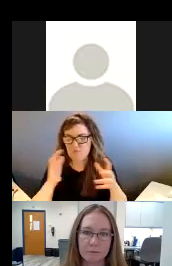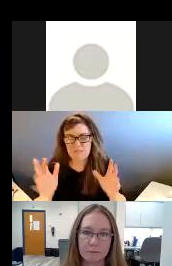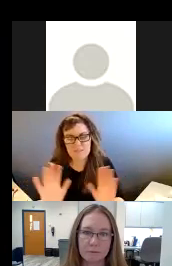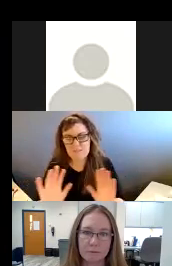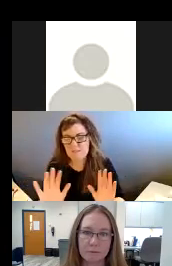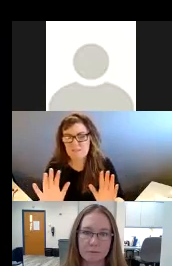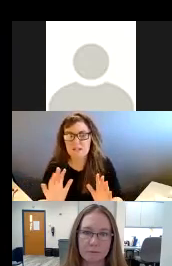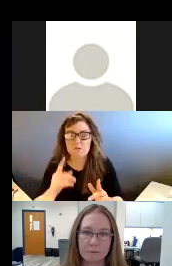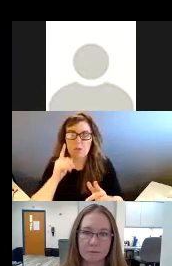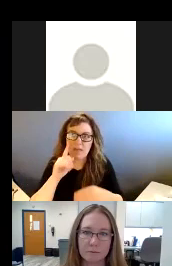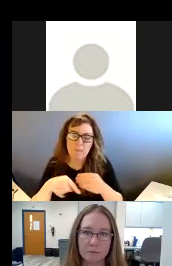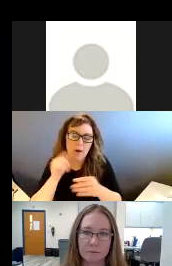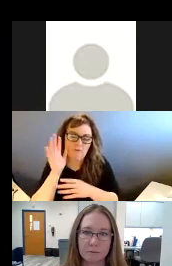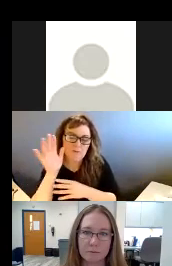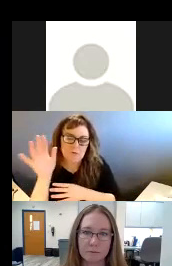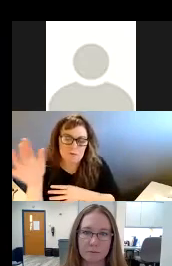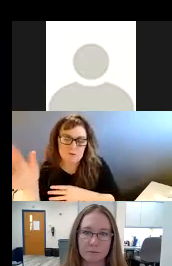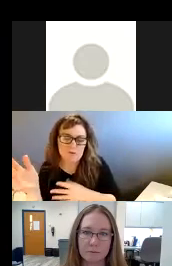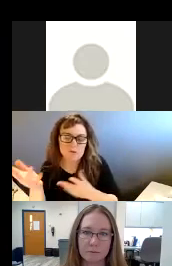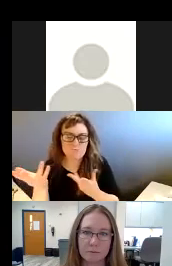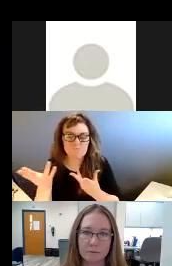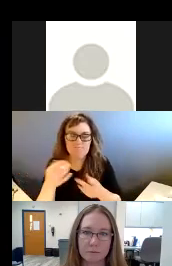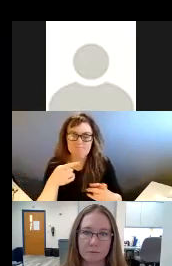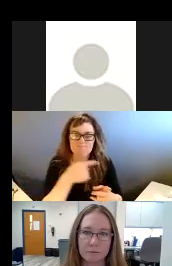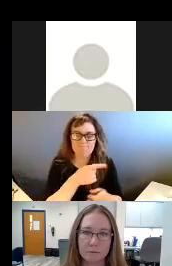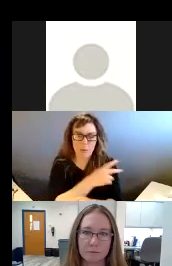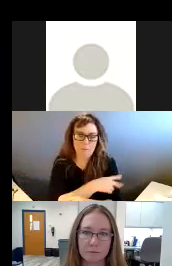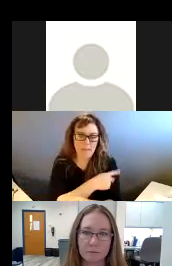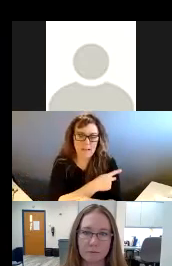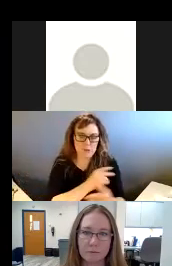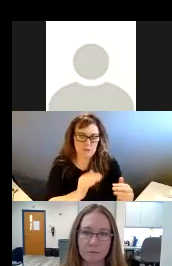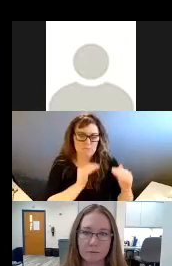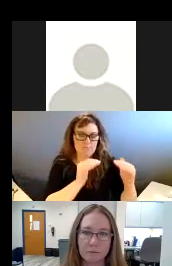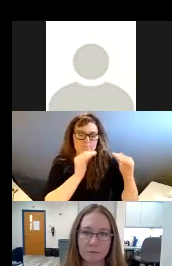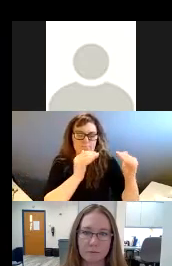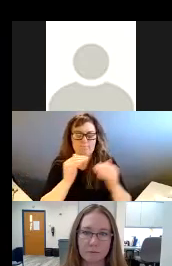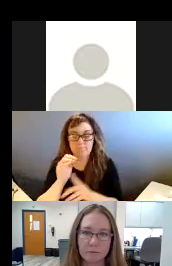HOW CAN WE, AS HE PROGRESSES, ADVANCE HIS ENVIRONMENT, TOO.